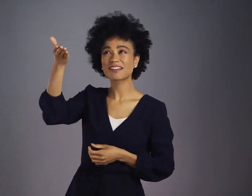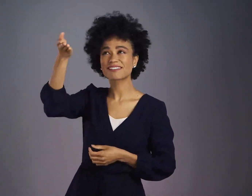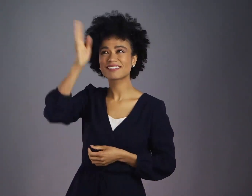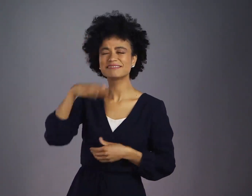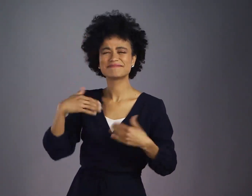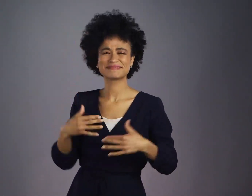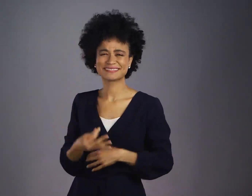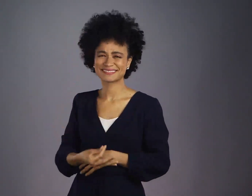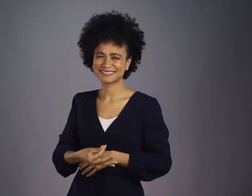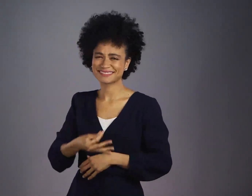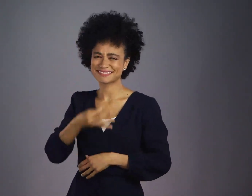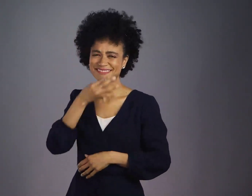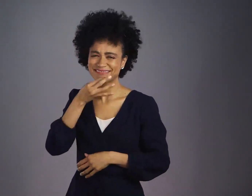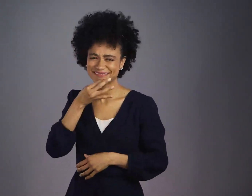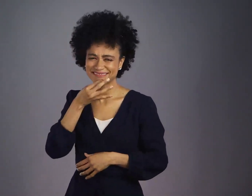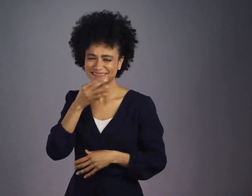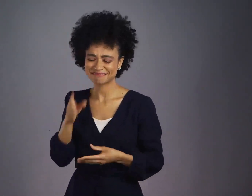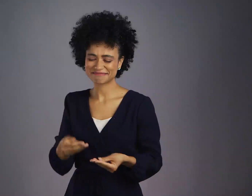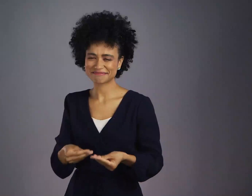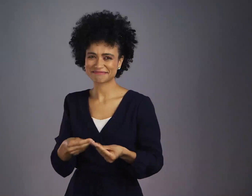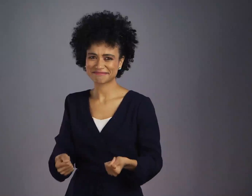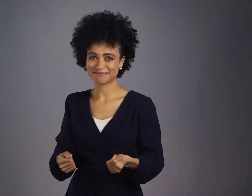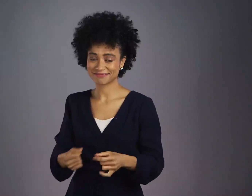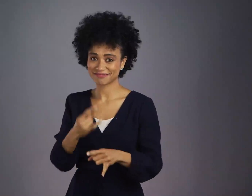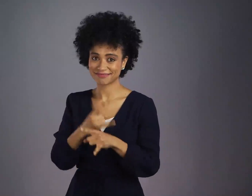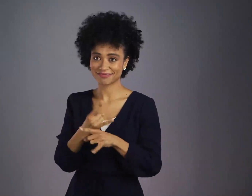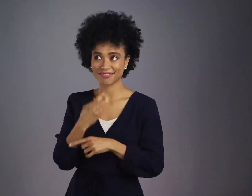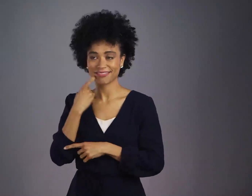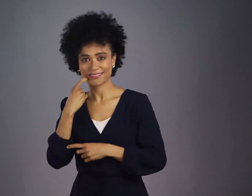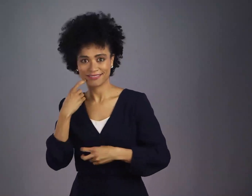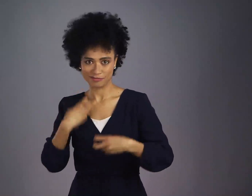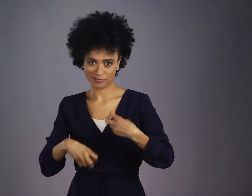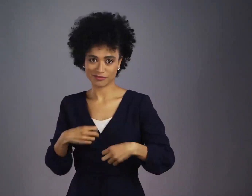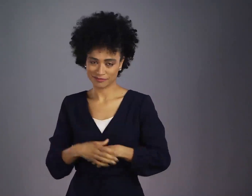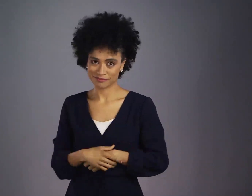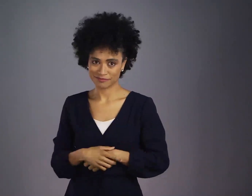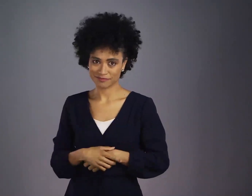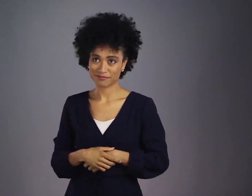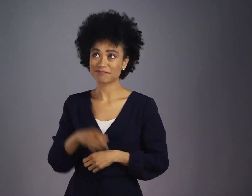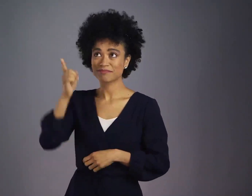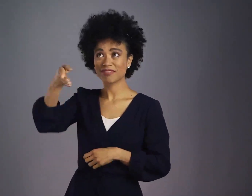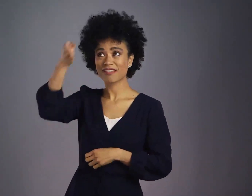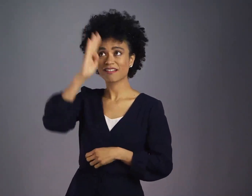If God can solve the age-old riddle of alcoholism, He can solve your problems too.